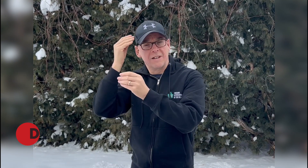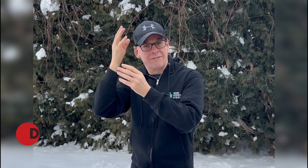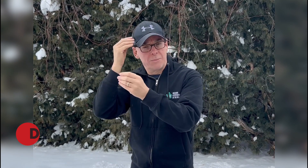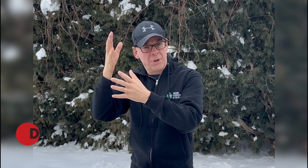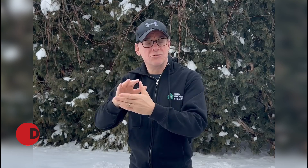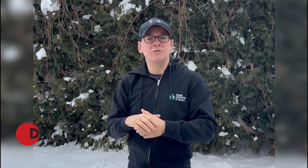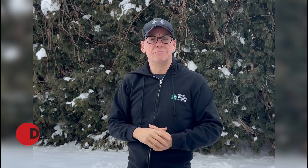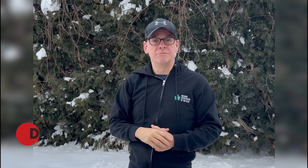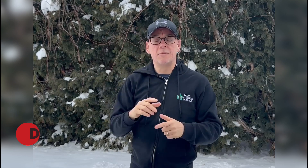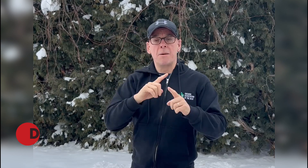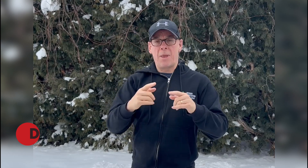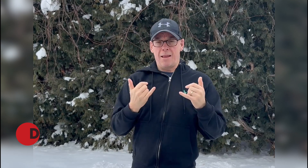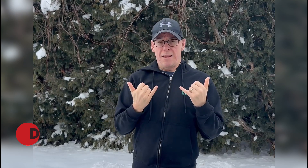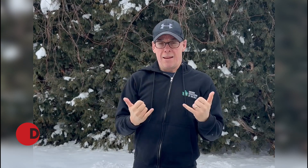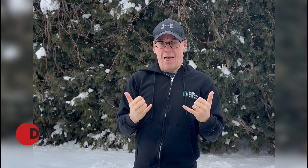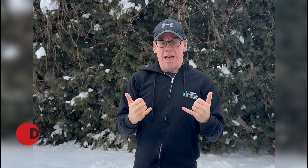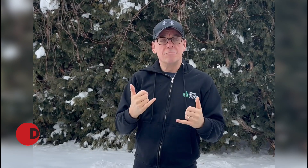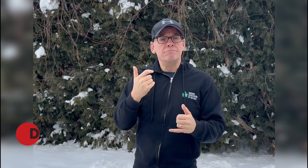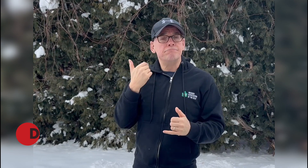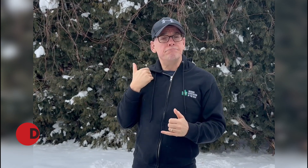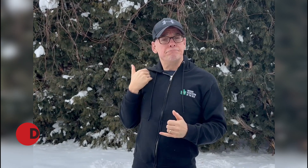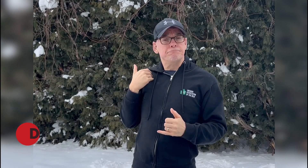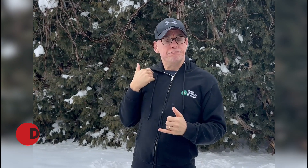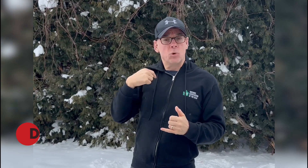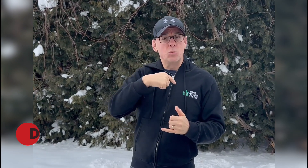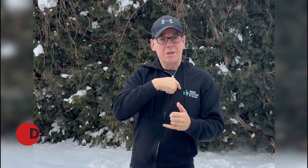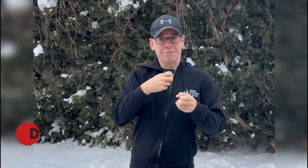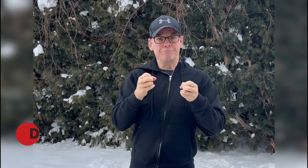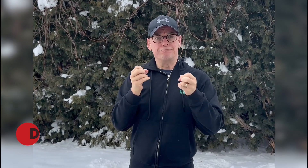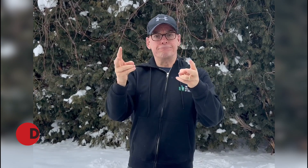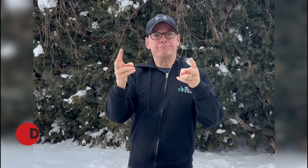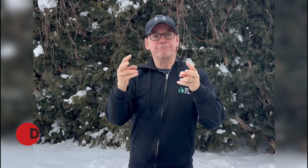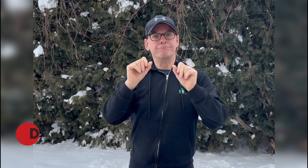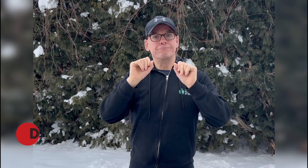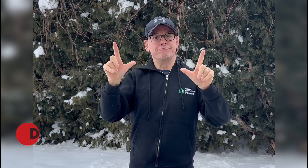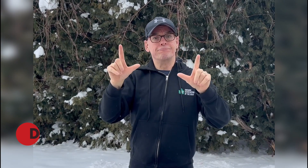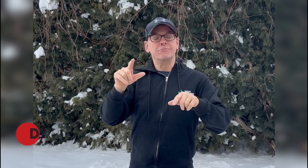about a recent video shared by our OAD Staff, Trisha Small,